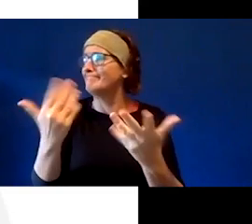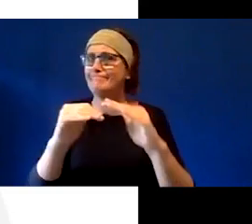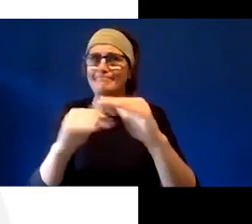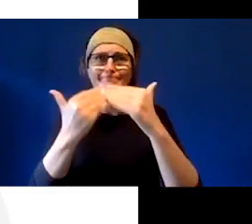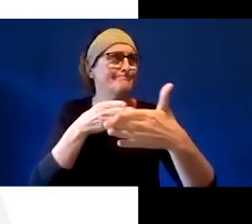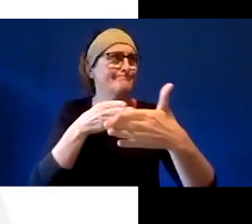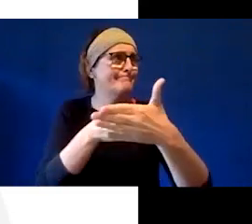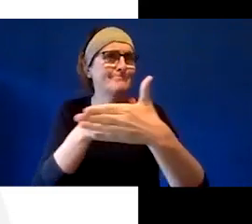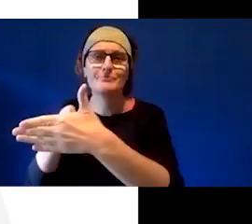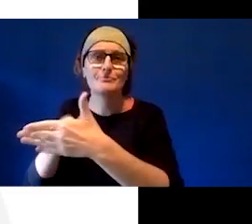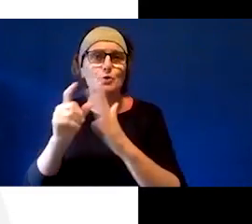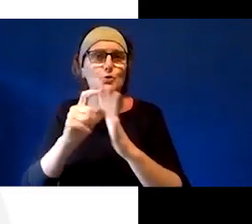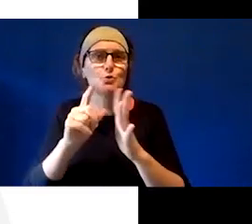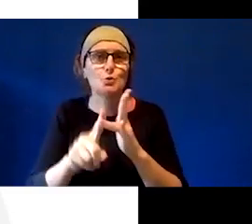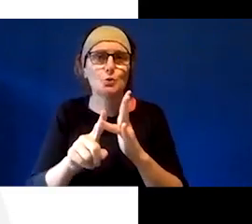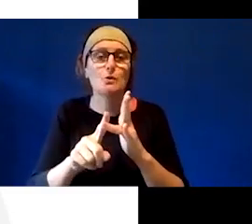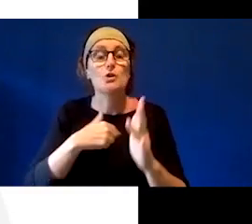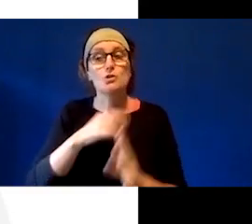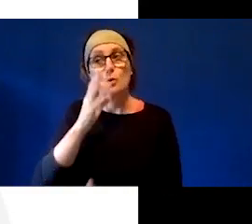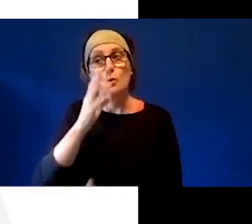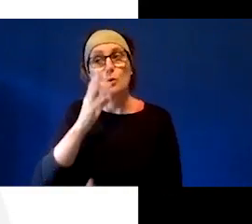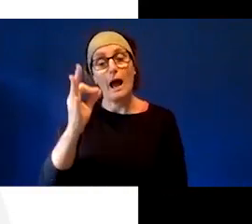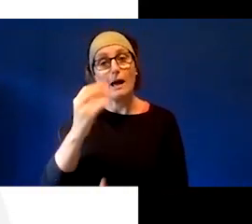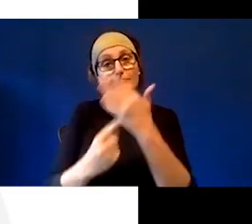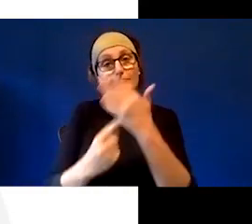we ask the question from an artists' perspective - what are the practical